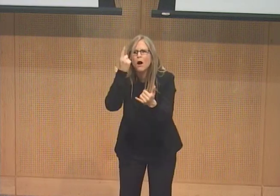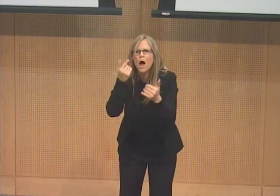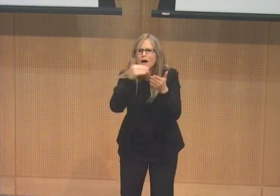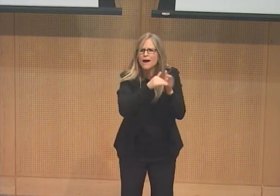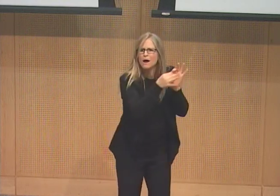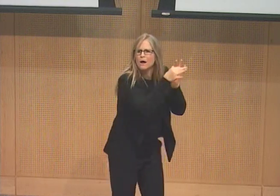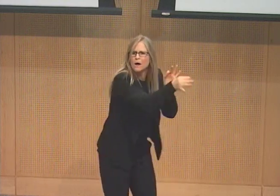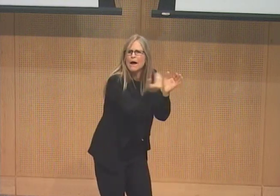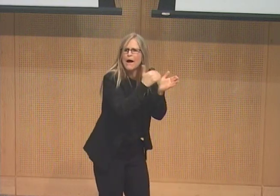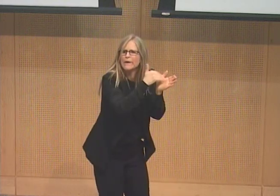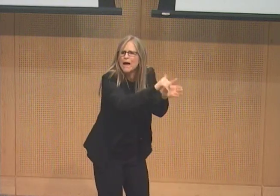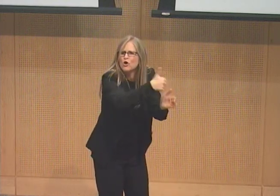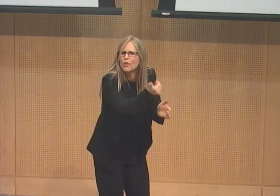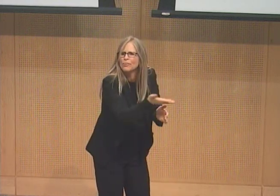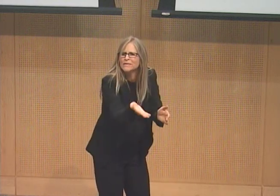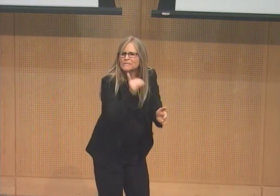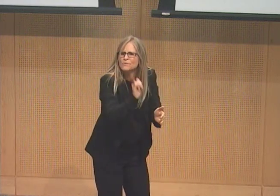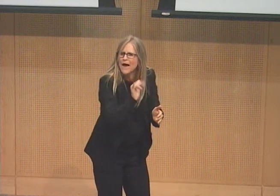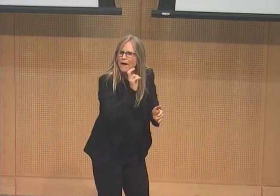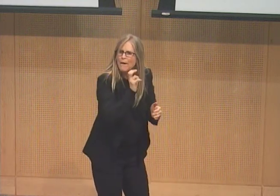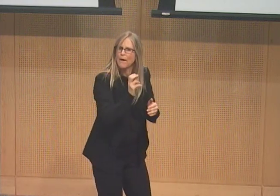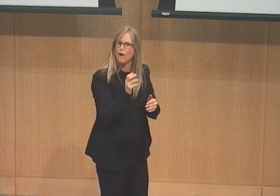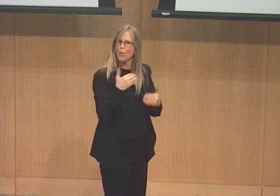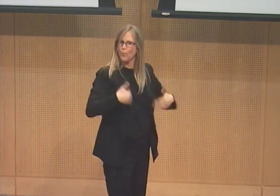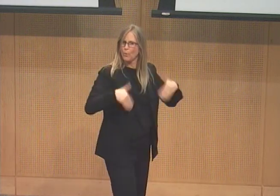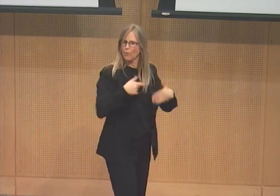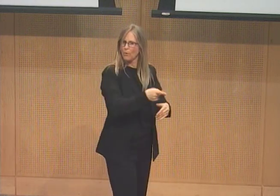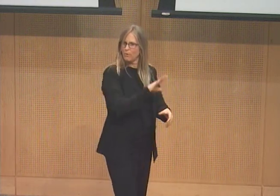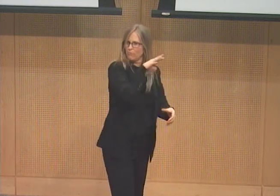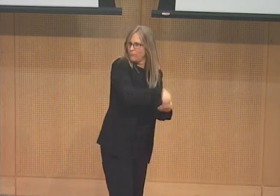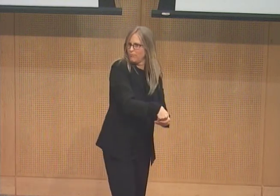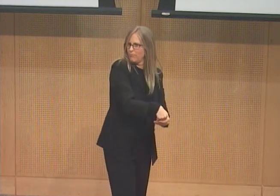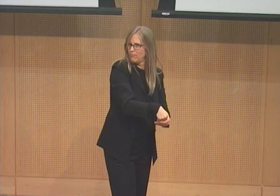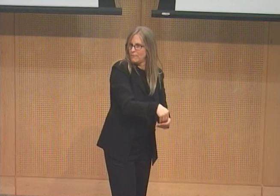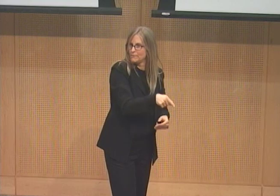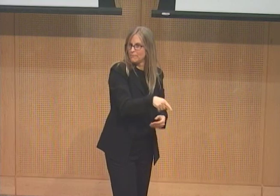and received a cochlear implant. Therefore, she can be more hearinglike and successful.